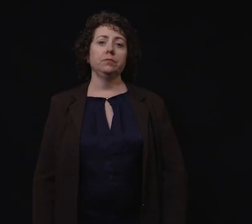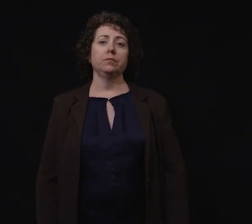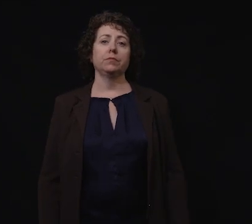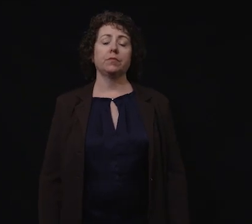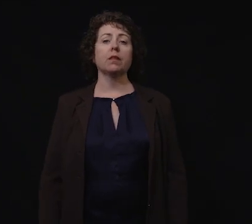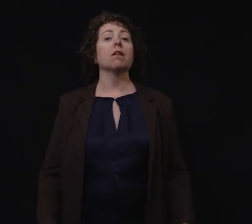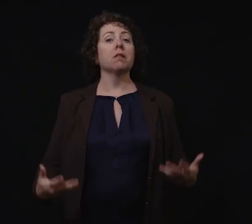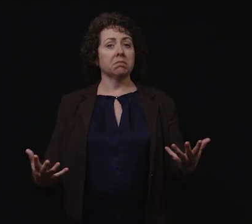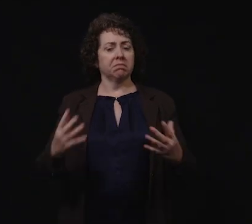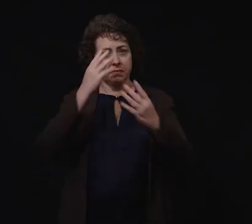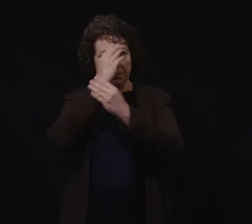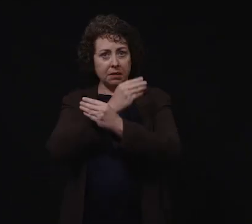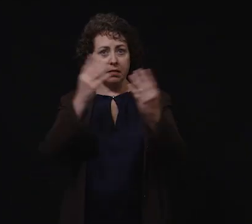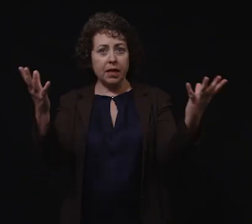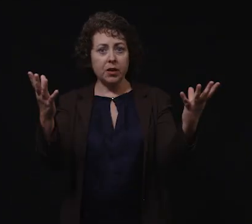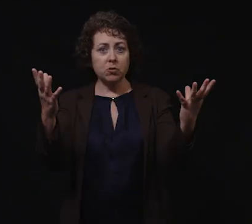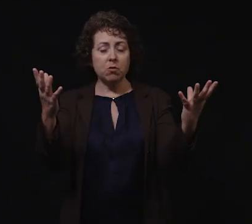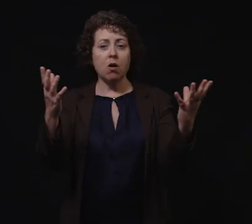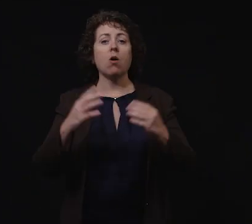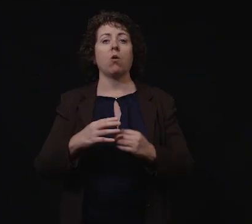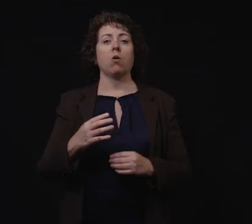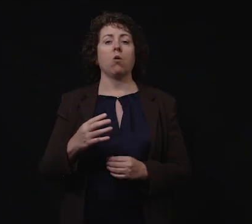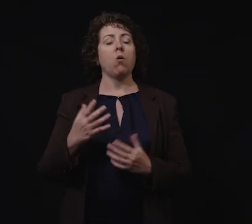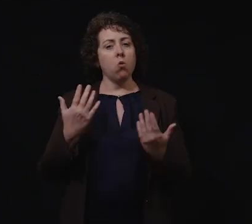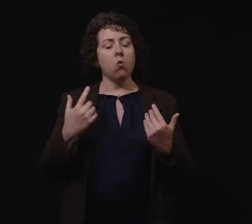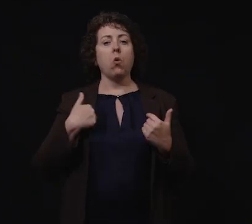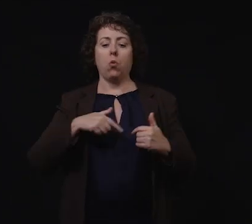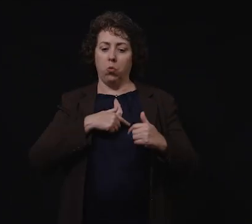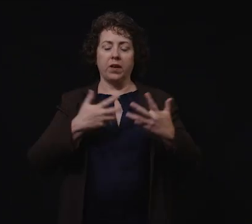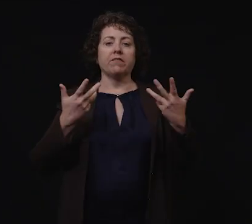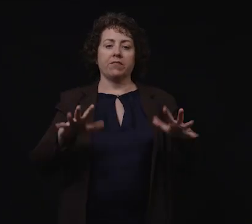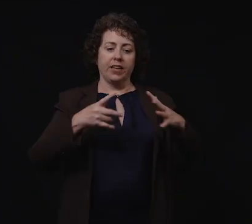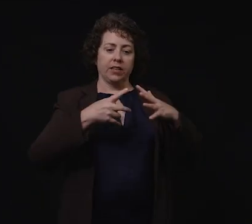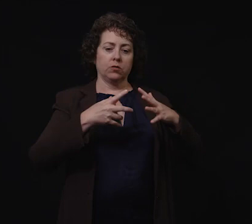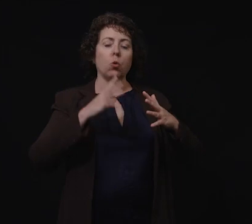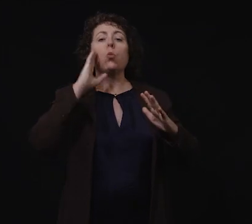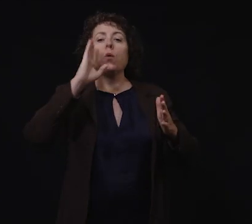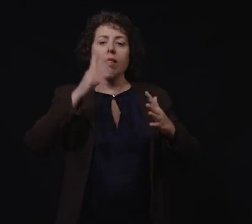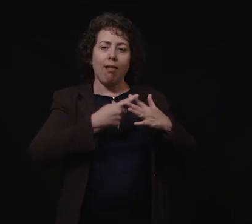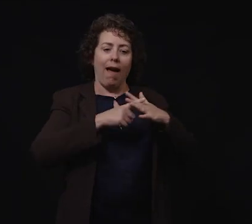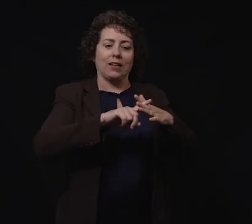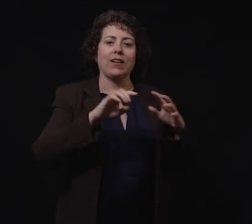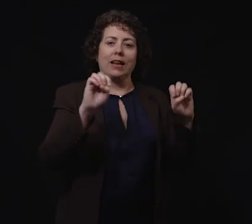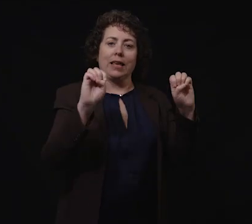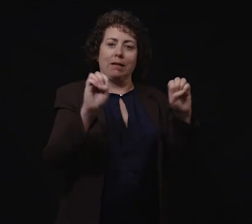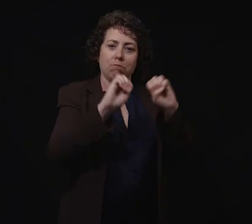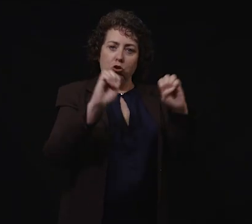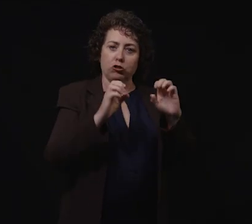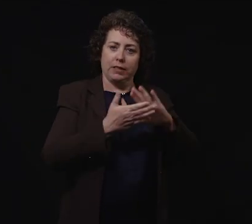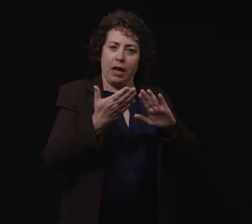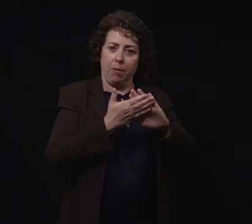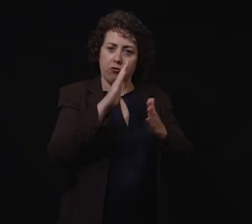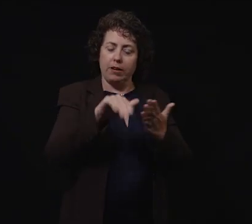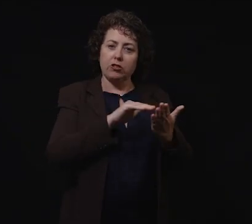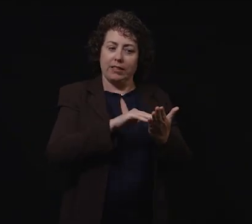So just to let everybody know we have activated the we will be activating the Emergency Operations Center target starting tomorrow